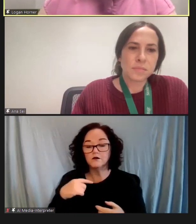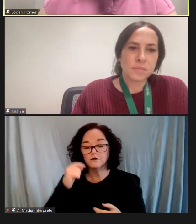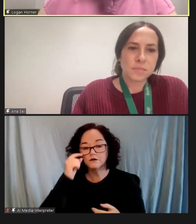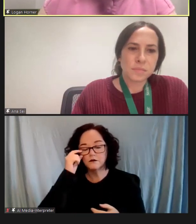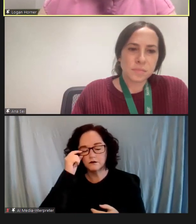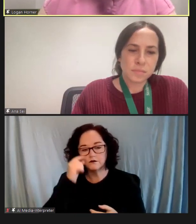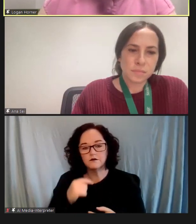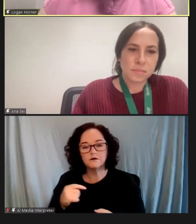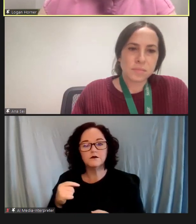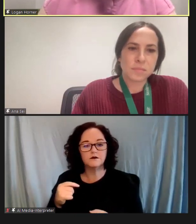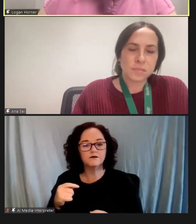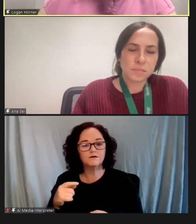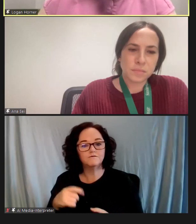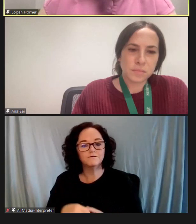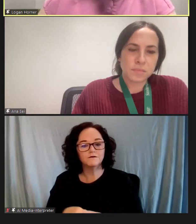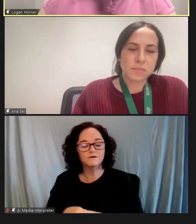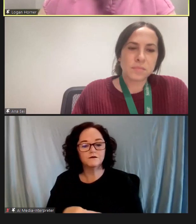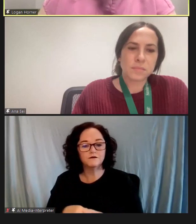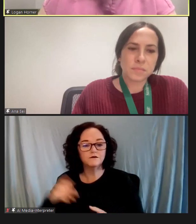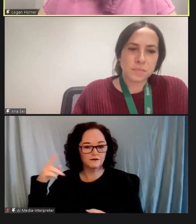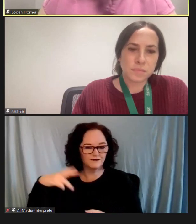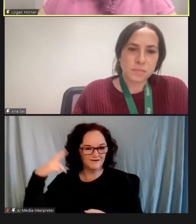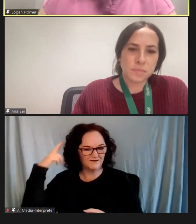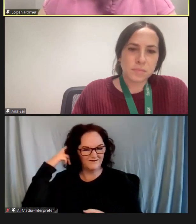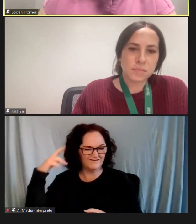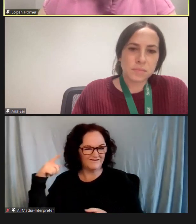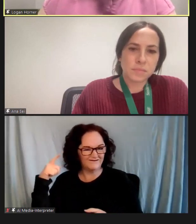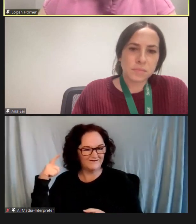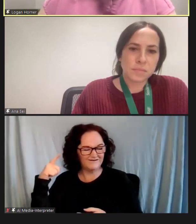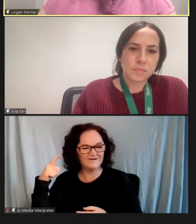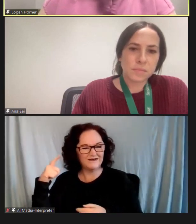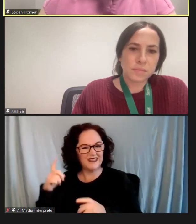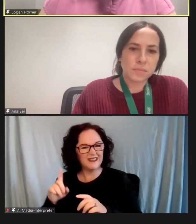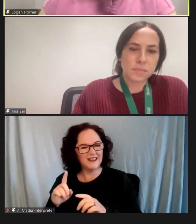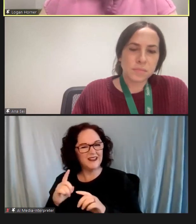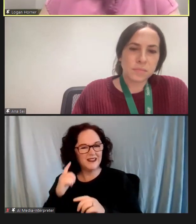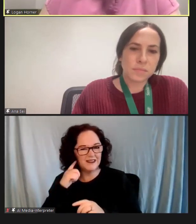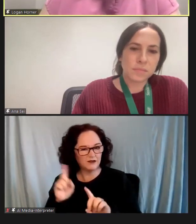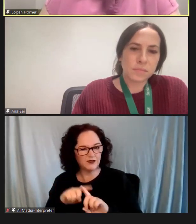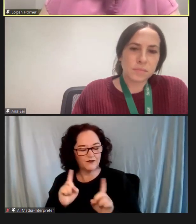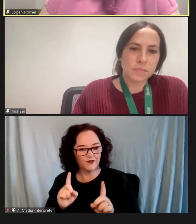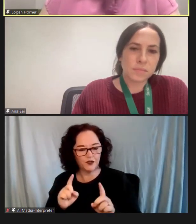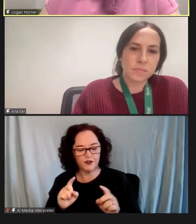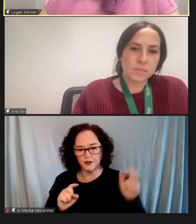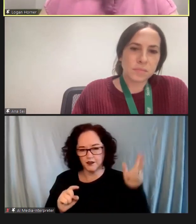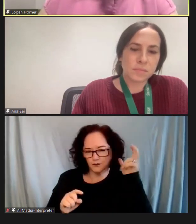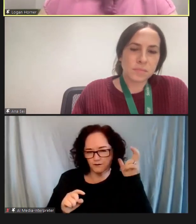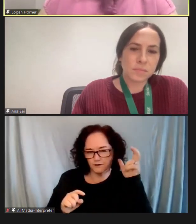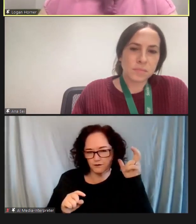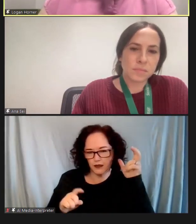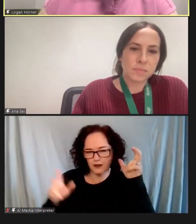where they're wearing it is different so